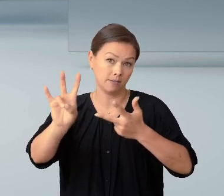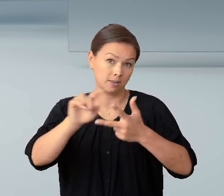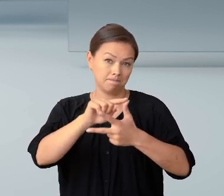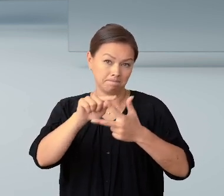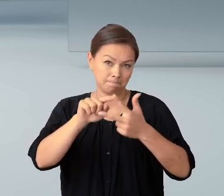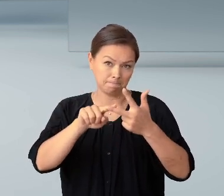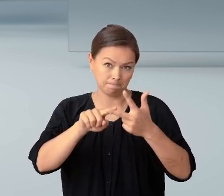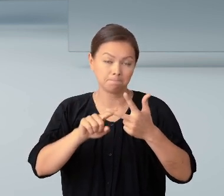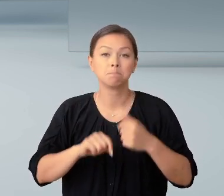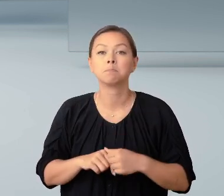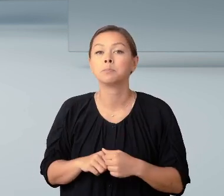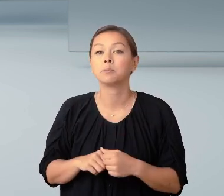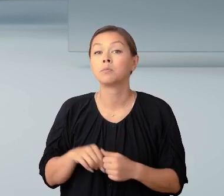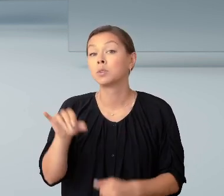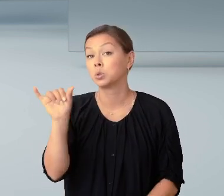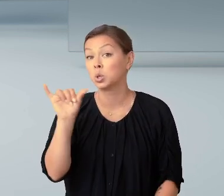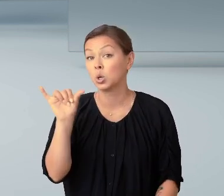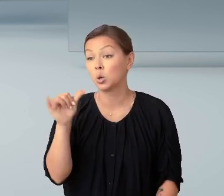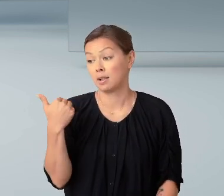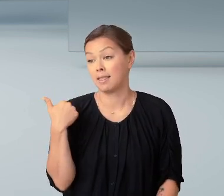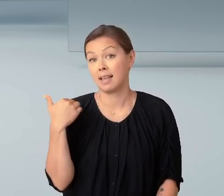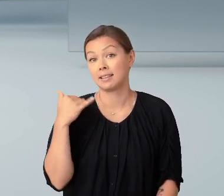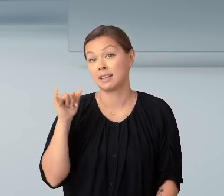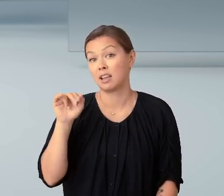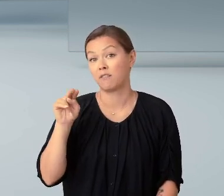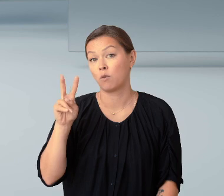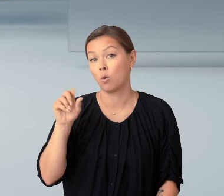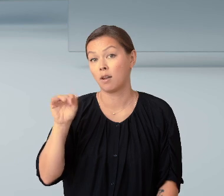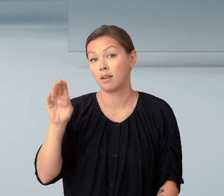But I can also reference that last invoice. So when I click